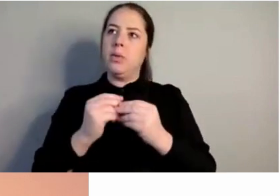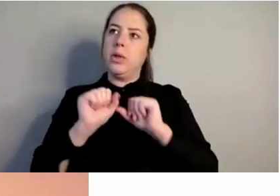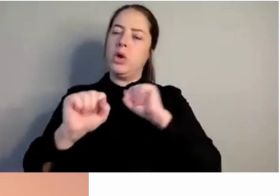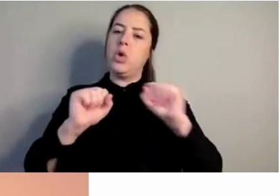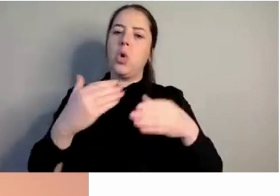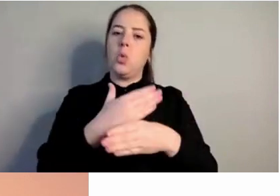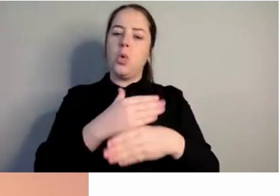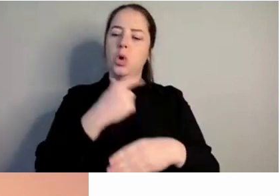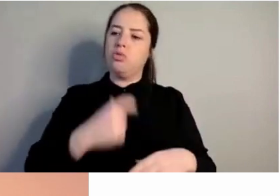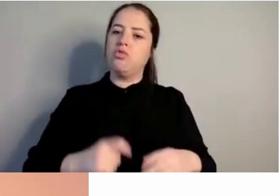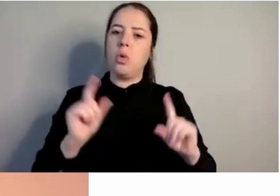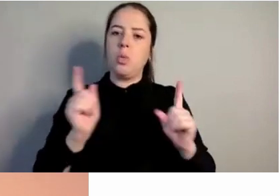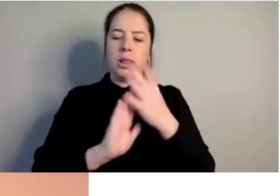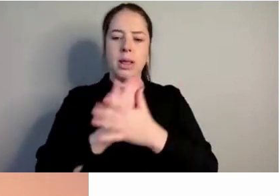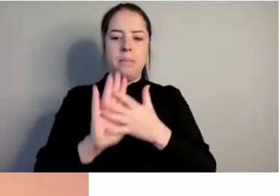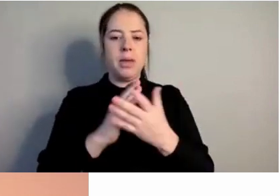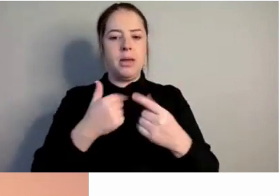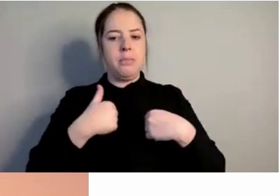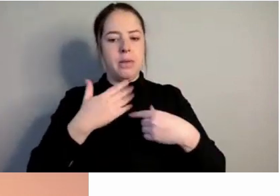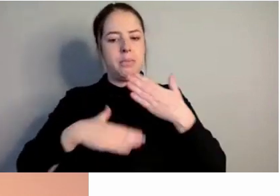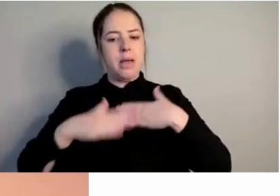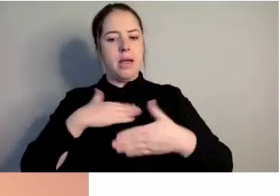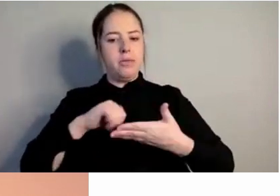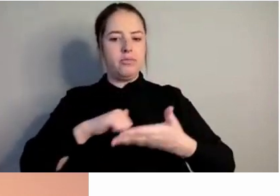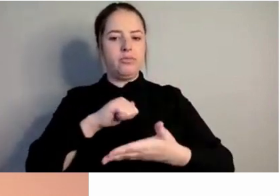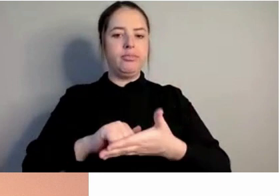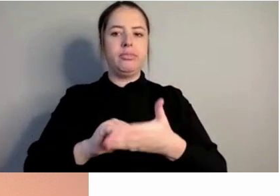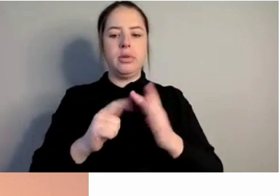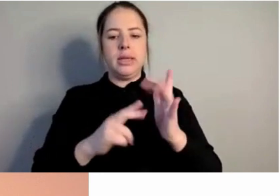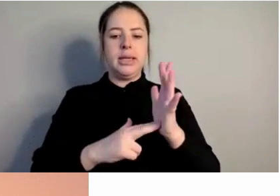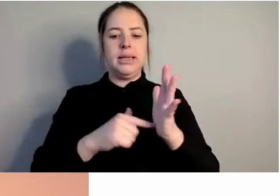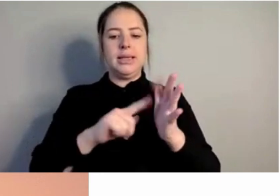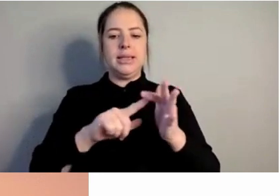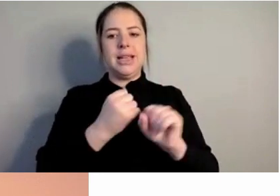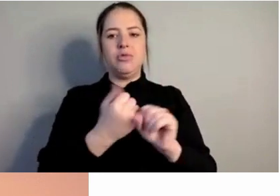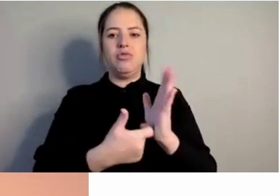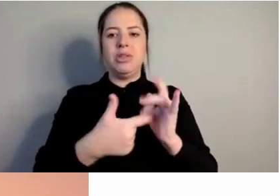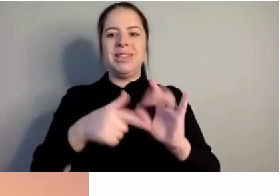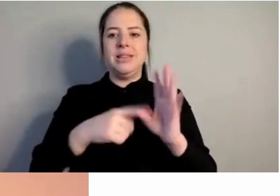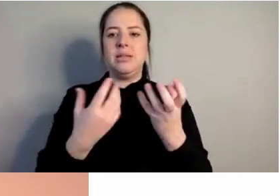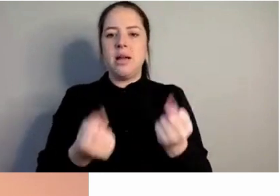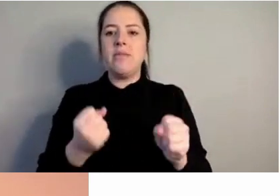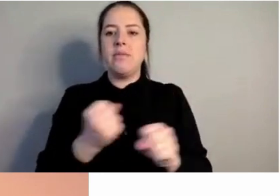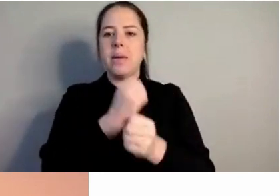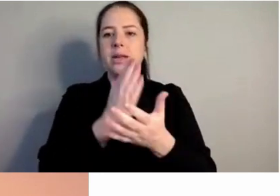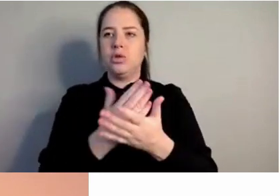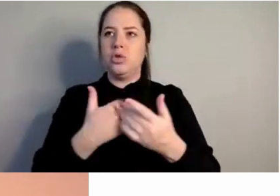what does it mean to act with integrity as a public servant and to make sure that we all both model those behaviors,